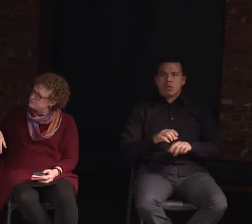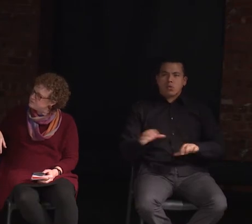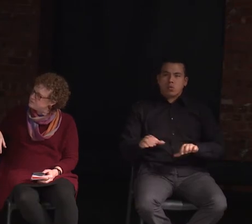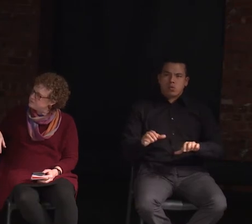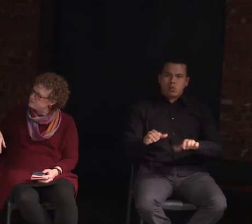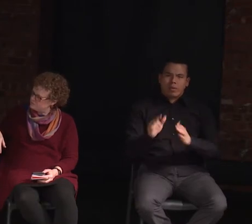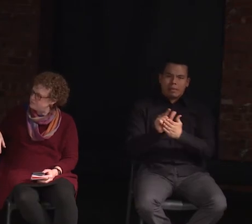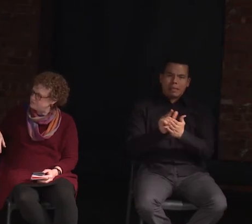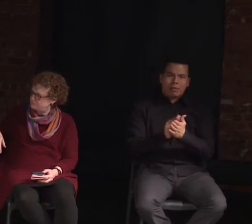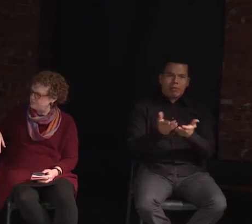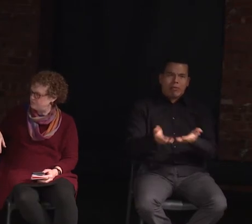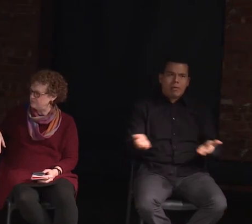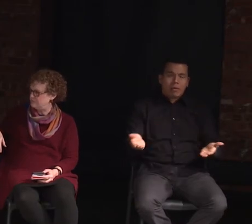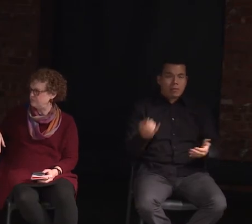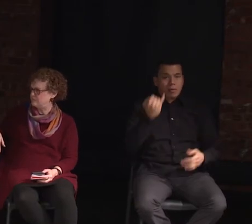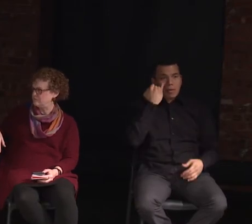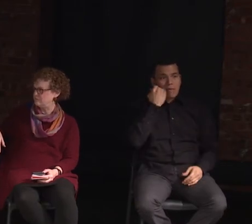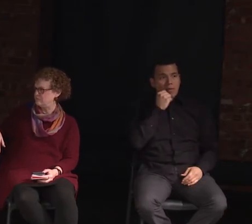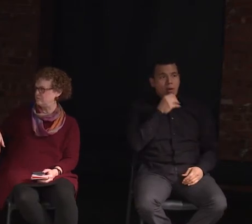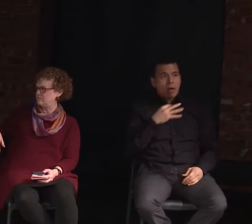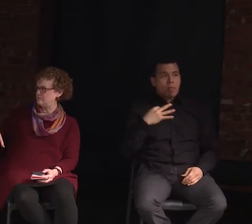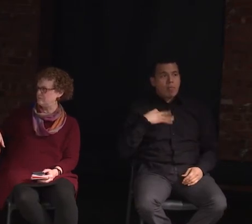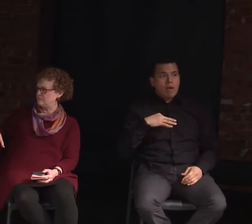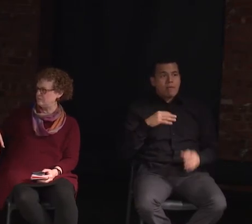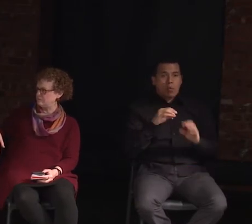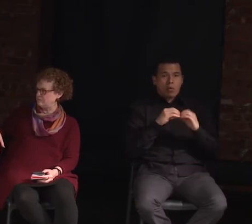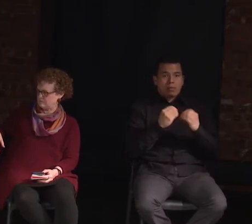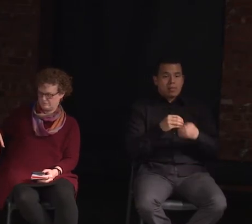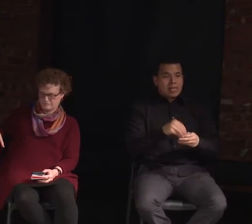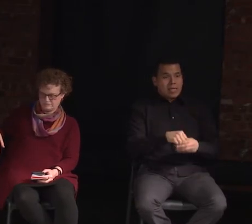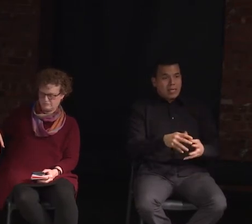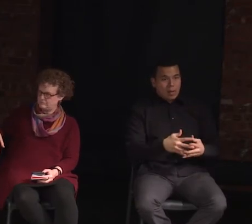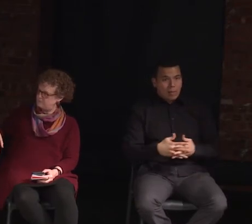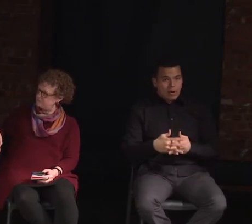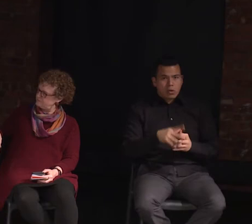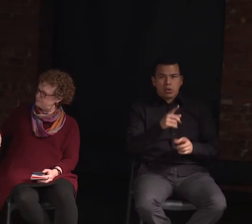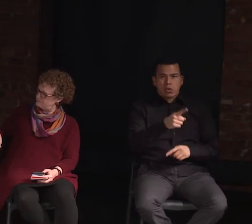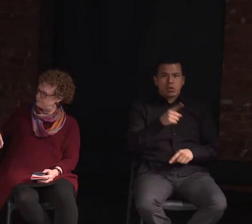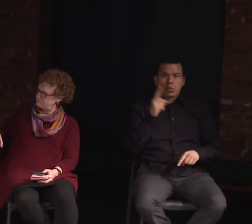As a nonprofit organization in America, you cannot endorse a political candidate.